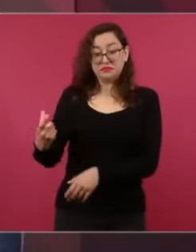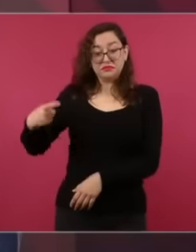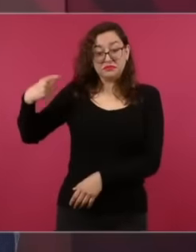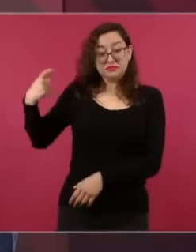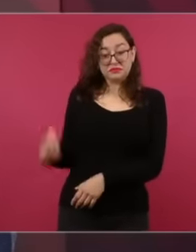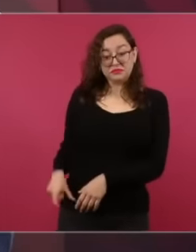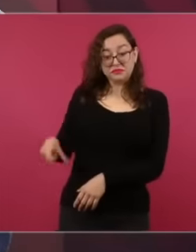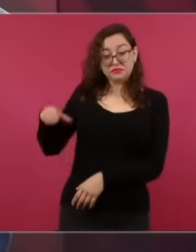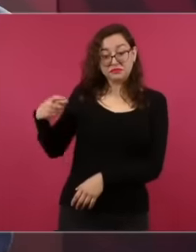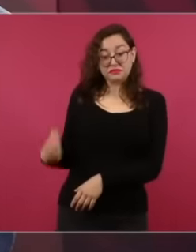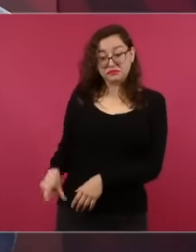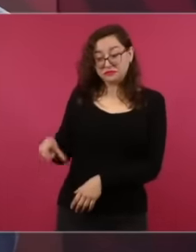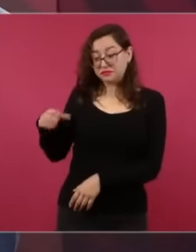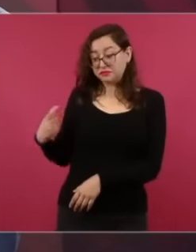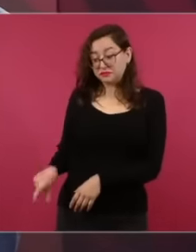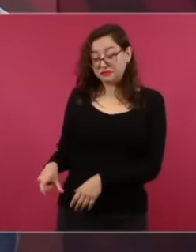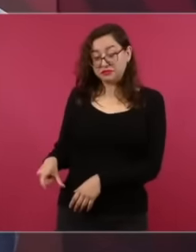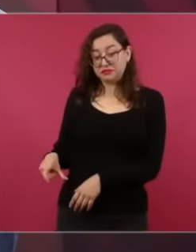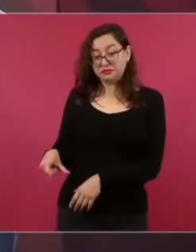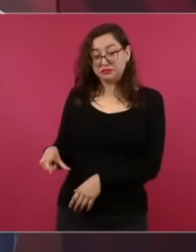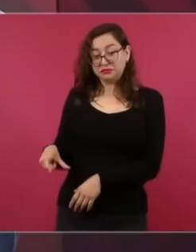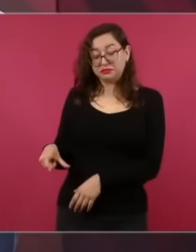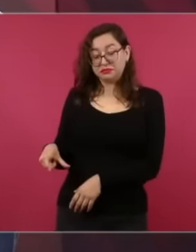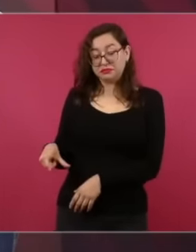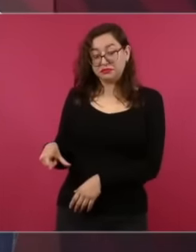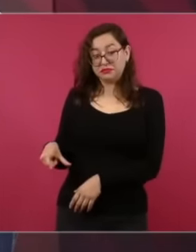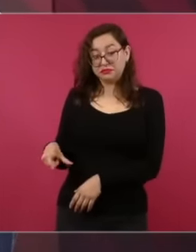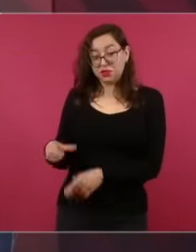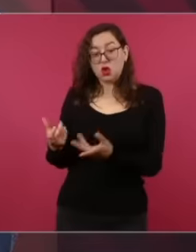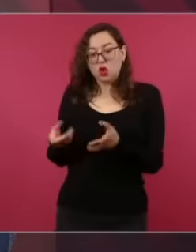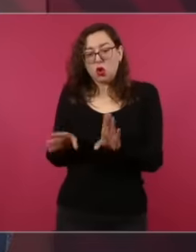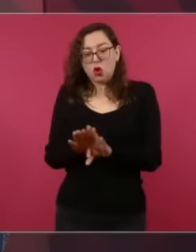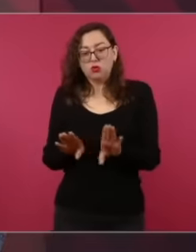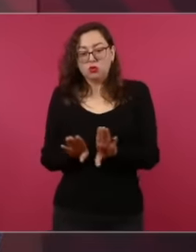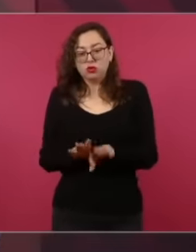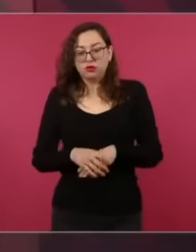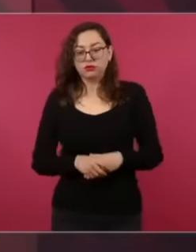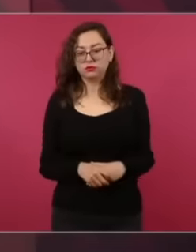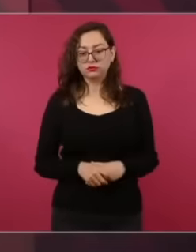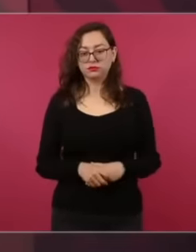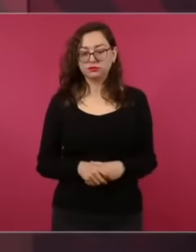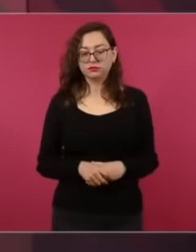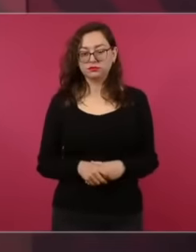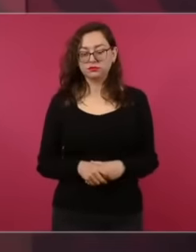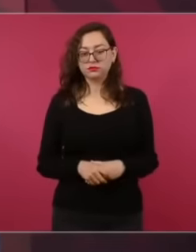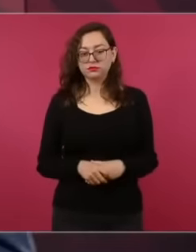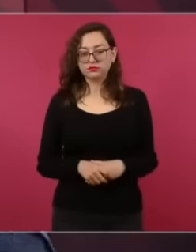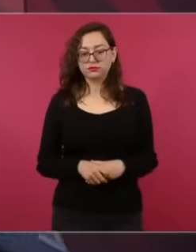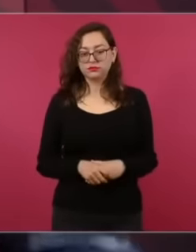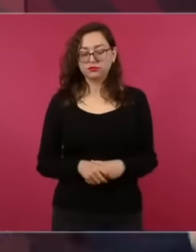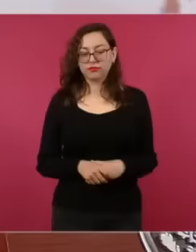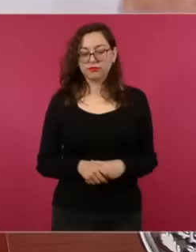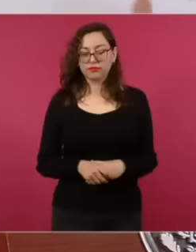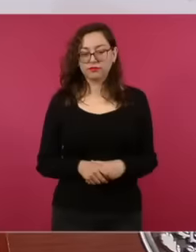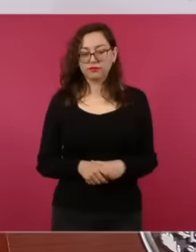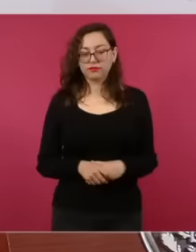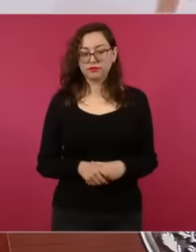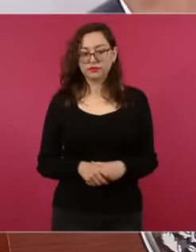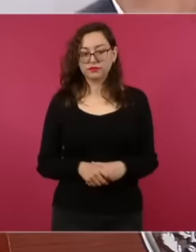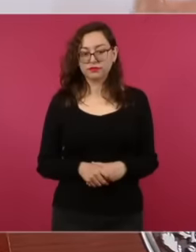way, they were done through